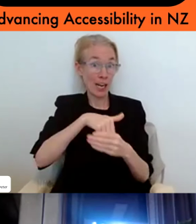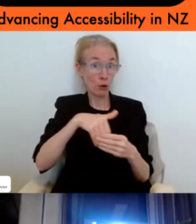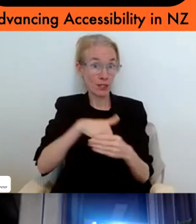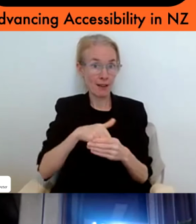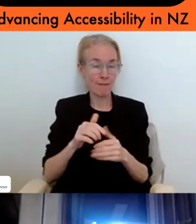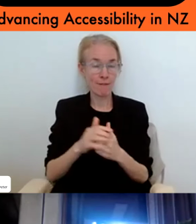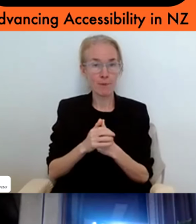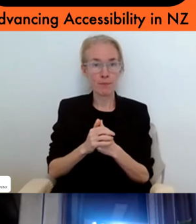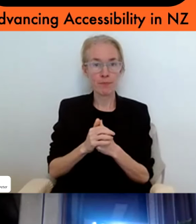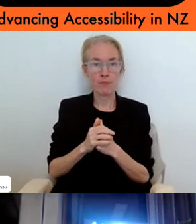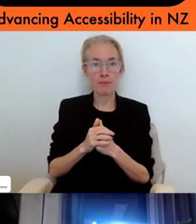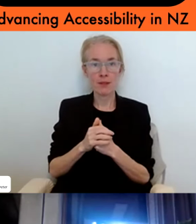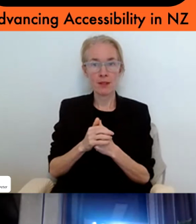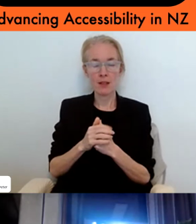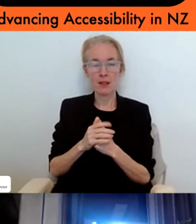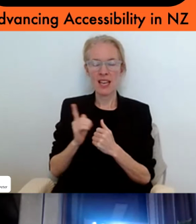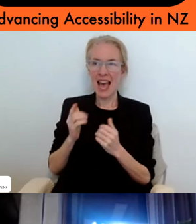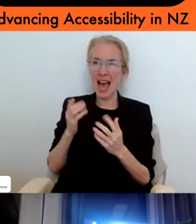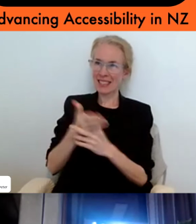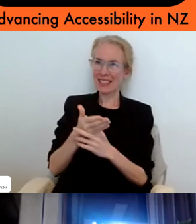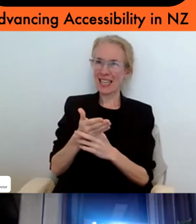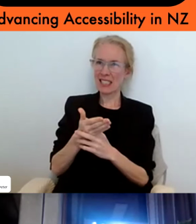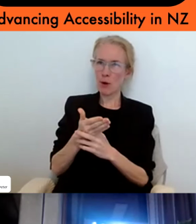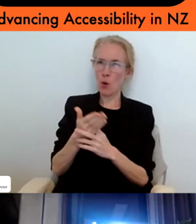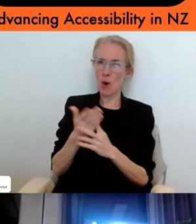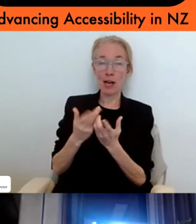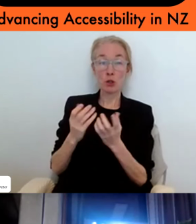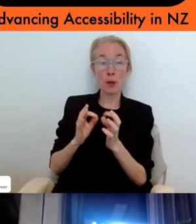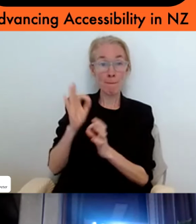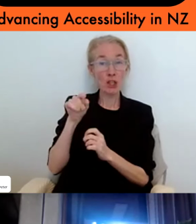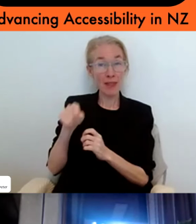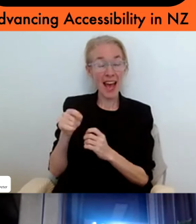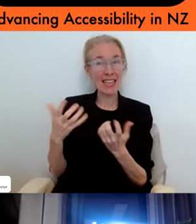what accessible is, we're in a space where we created 20 years